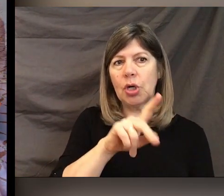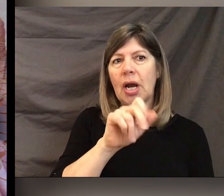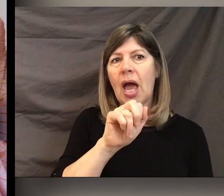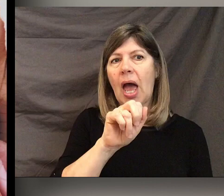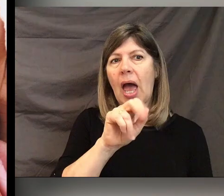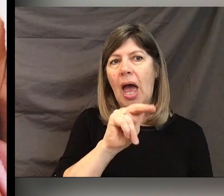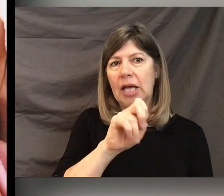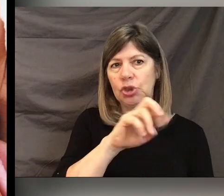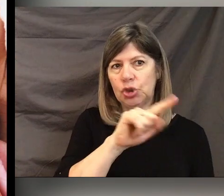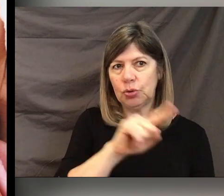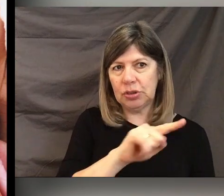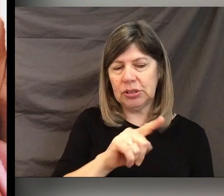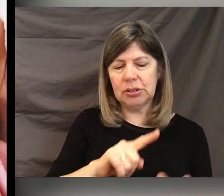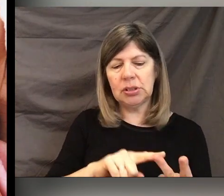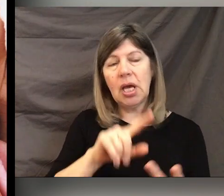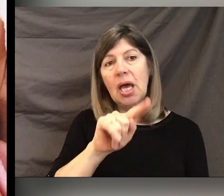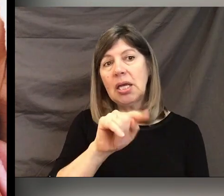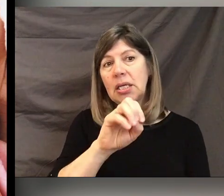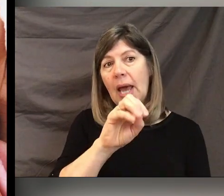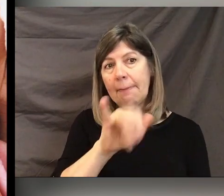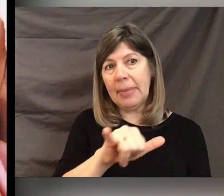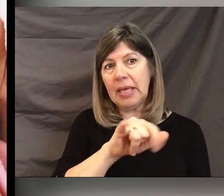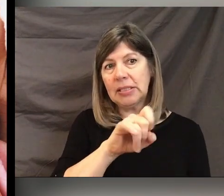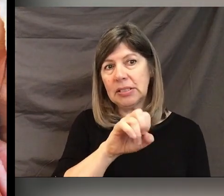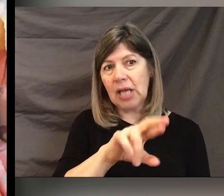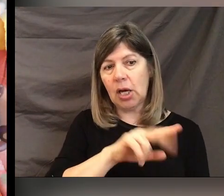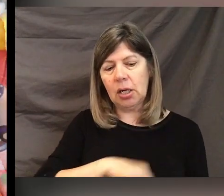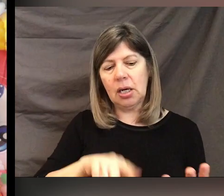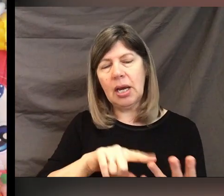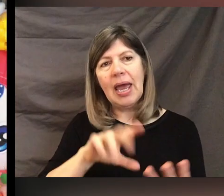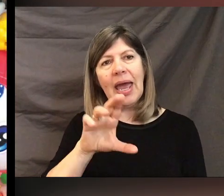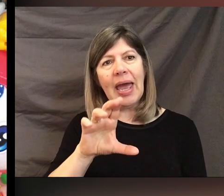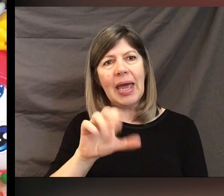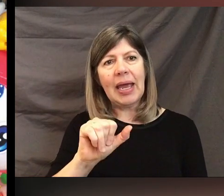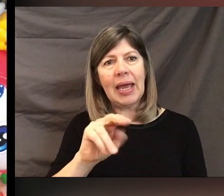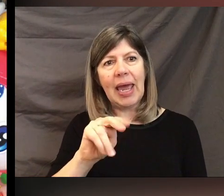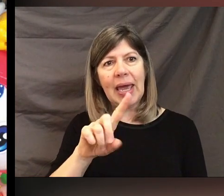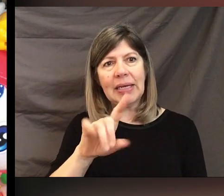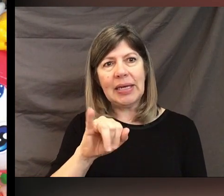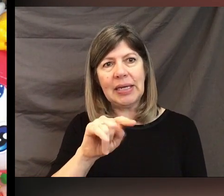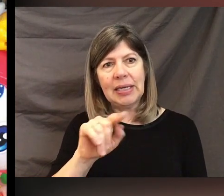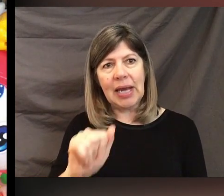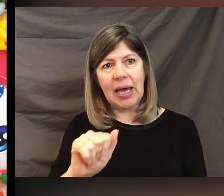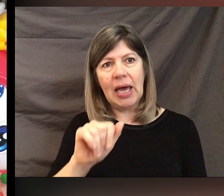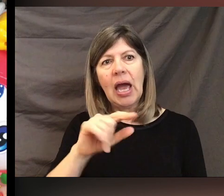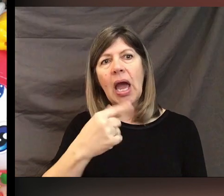Candida Gonzalez, and Aki Shibata,